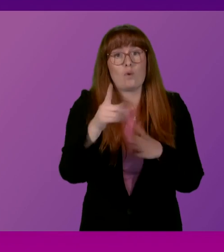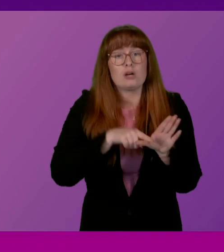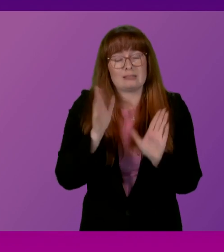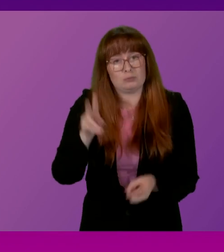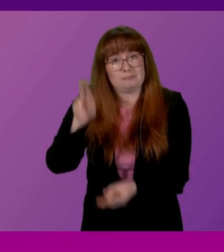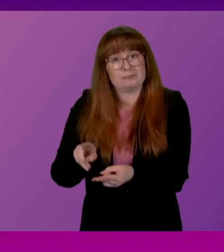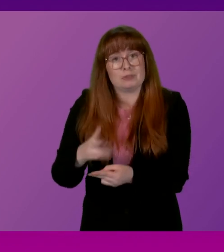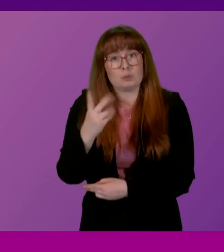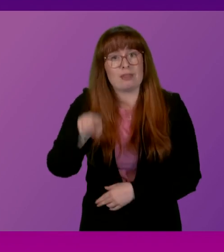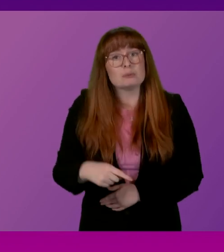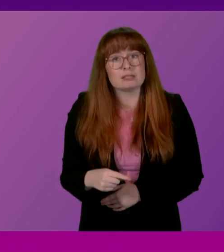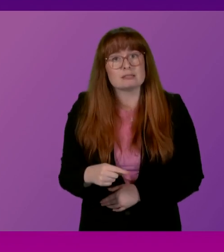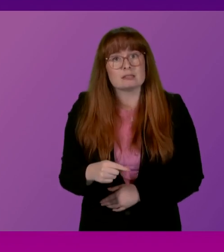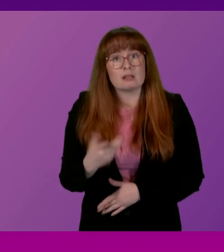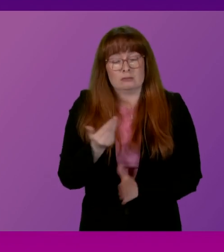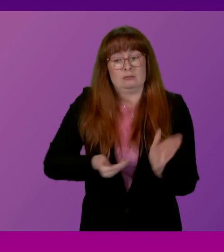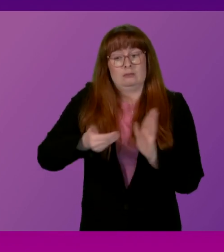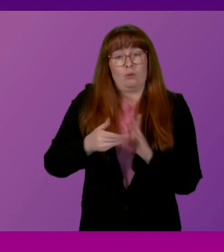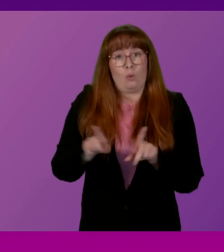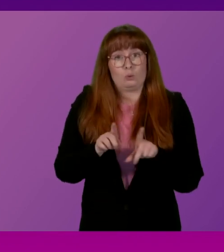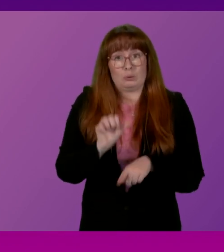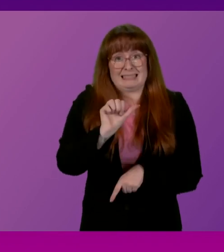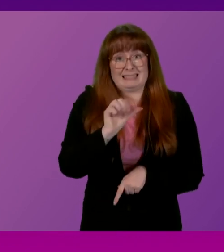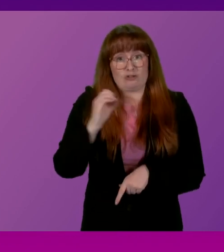That is on top of the 600 officers it has already lost.